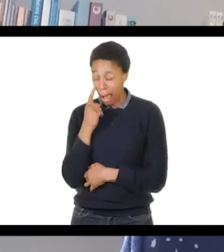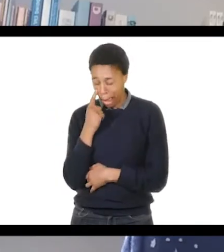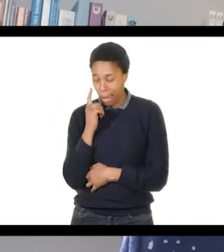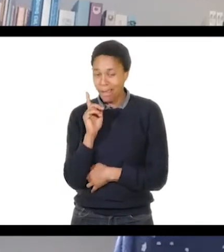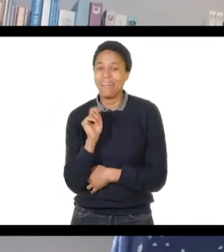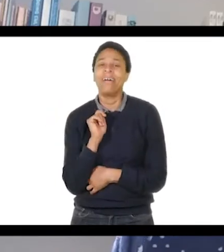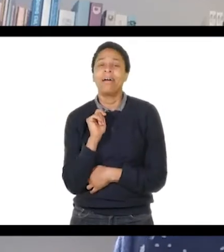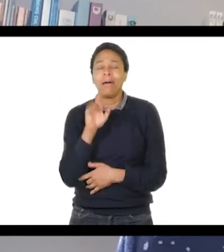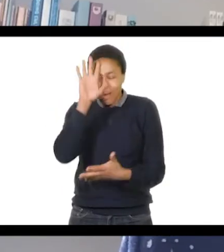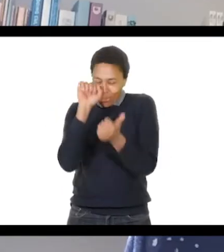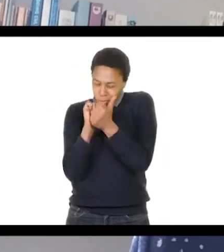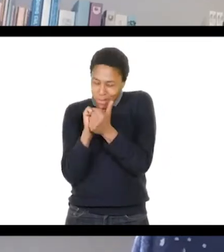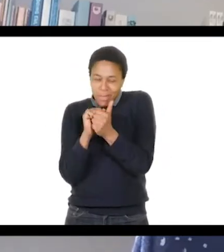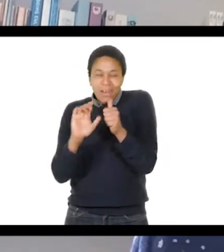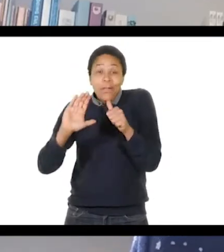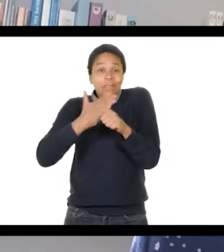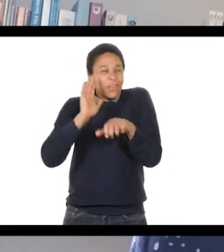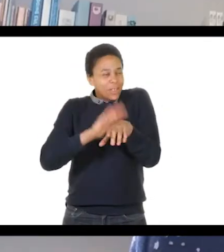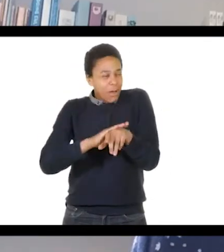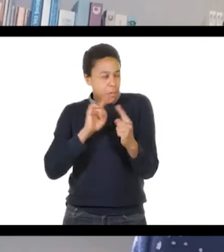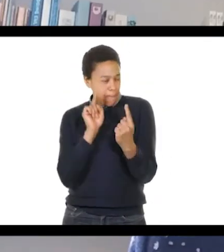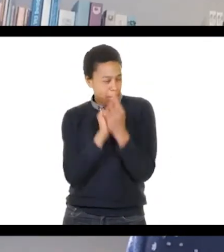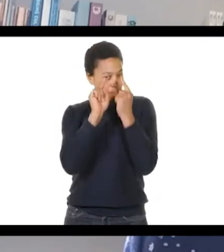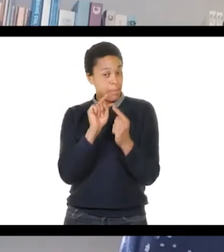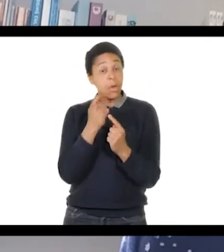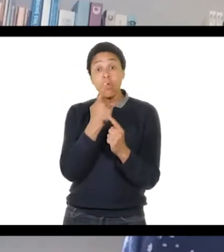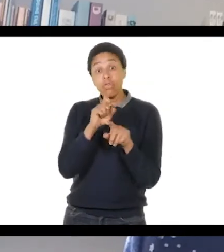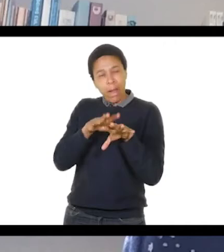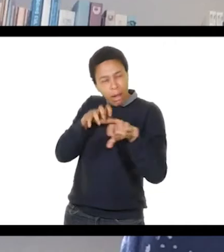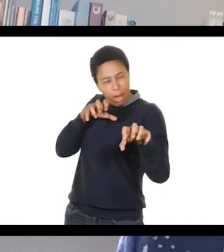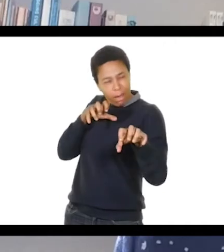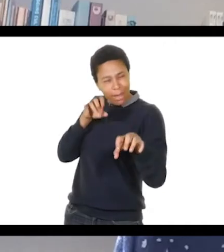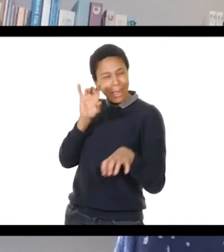I remember the first time we got together at the Red Lion in Islington.